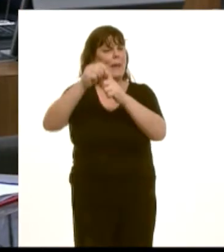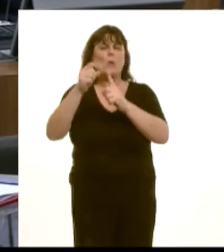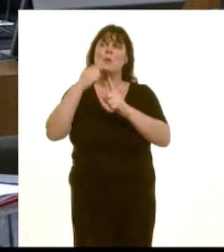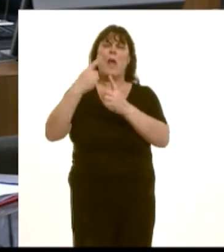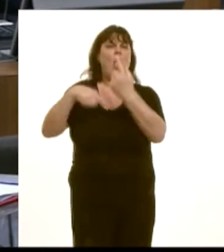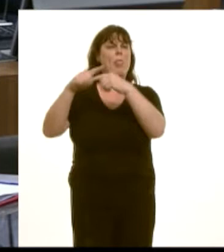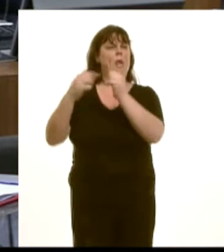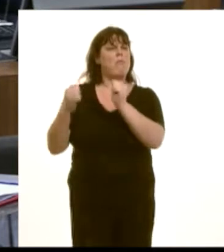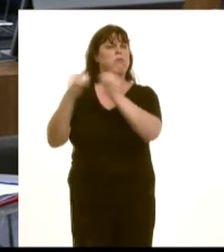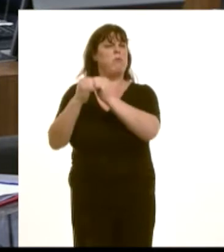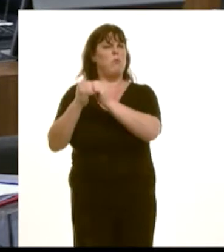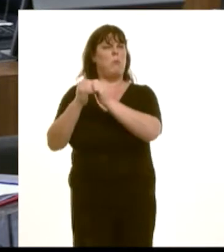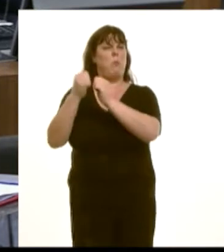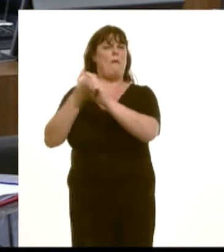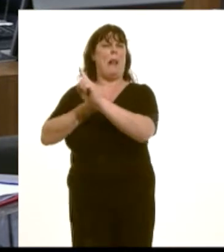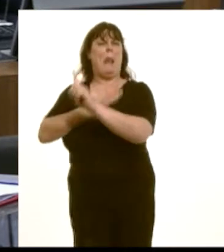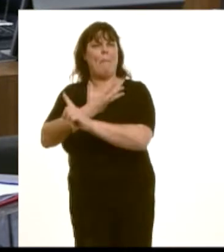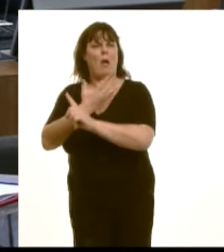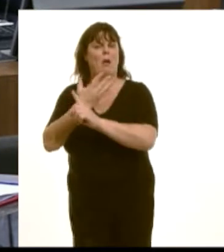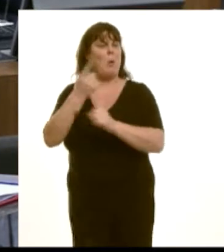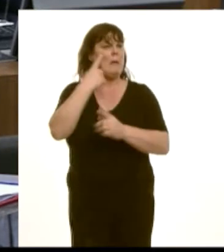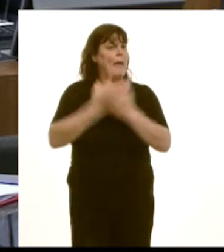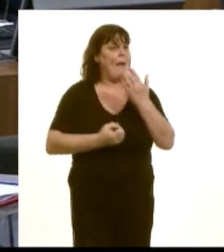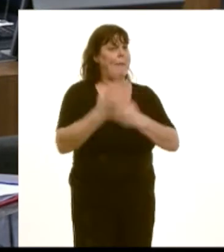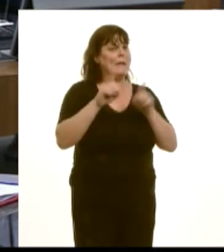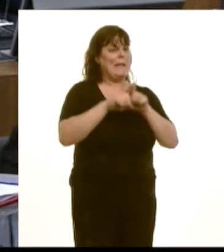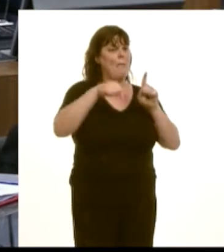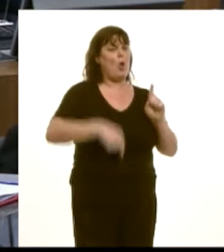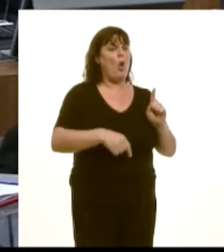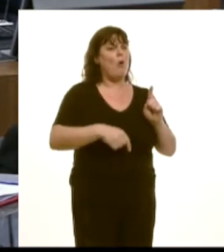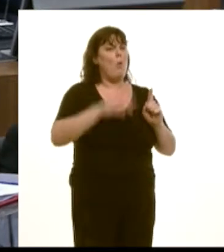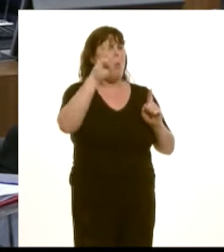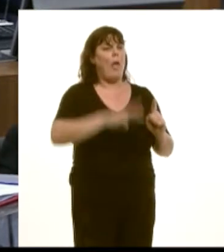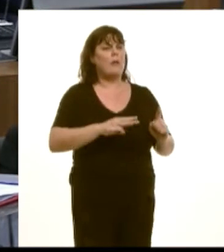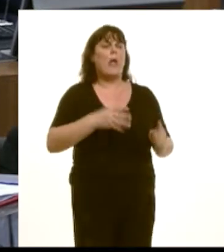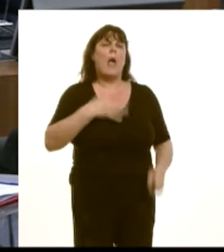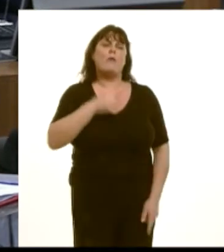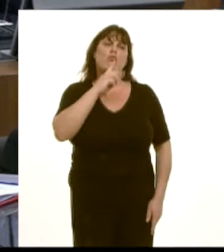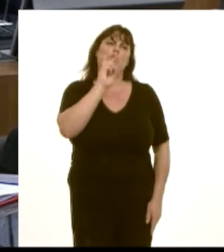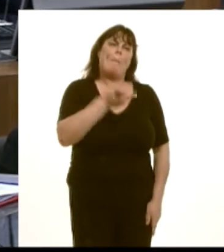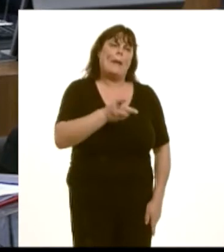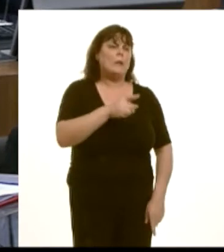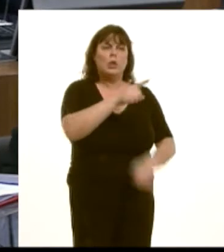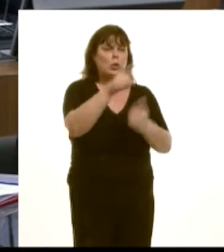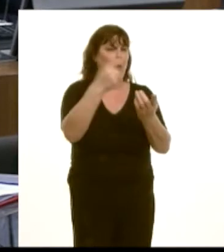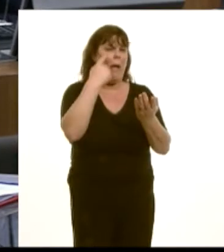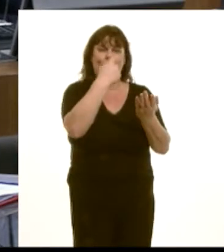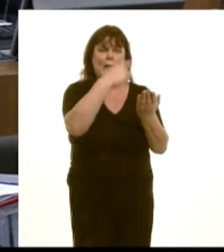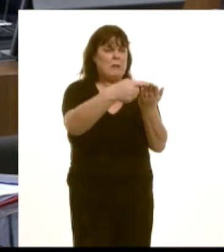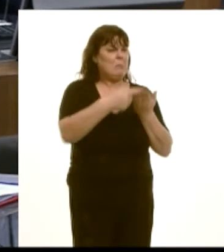so let us see if it works for Wales; that is the way that Plaid Cymru operates. I have to say to her, once again, that she has not produced any evidence to support the figure